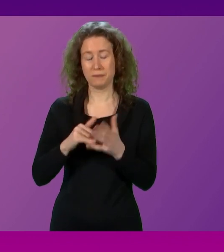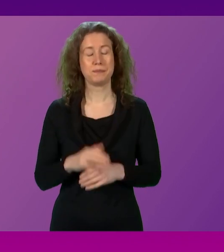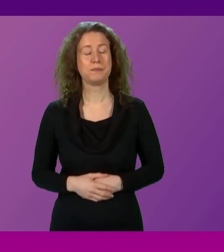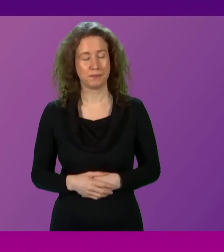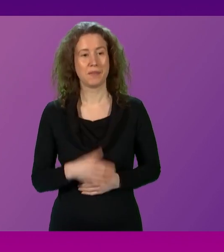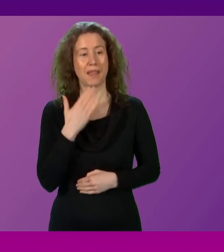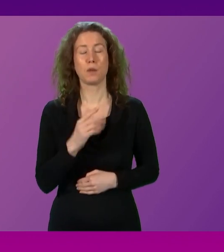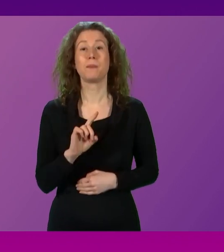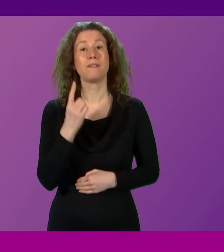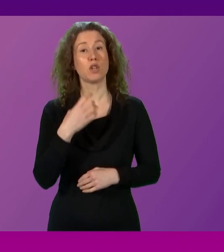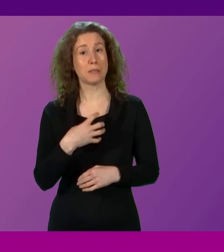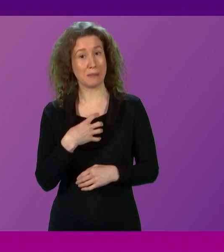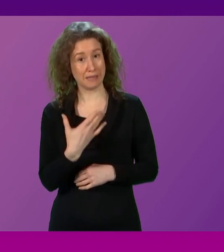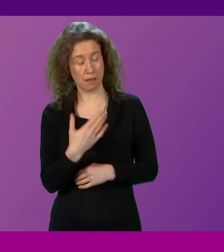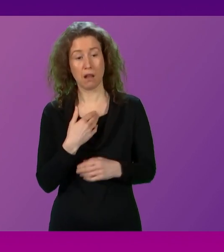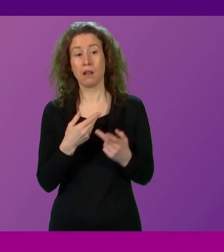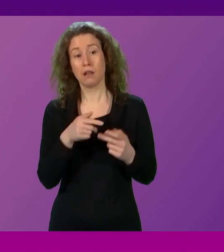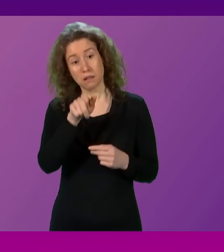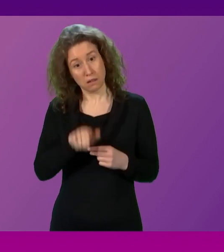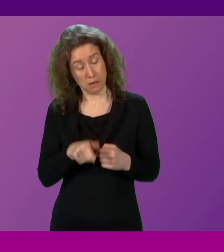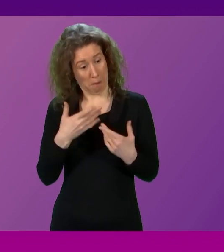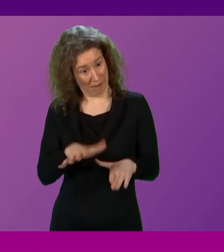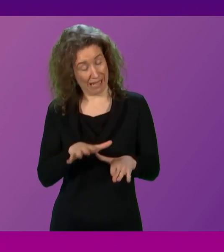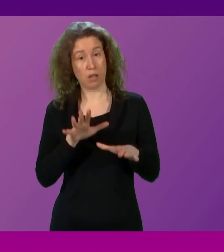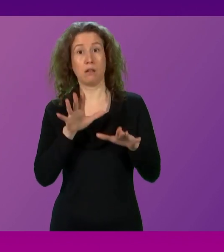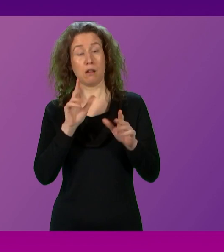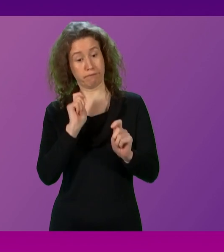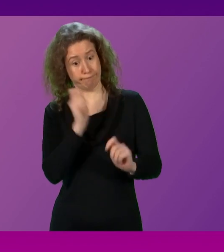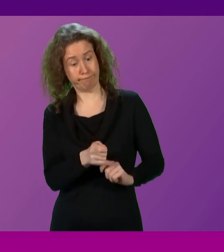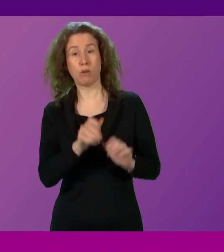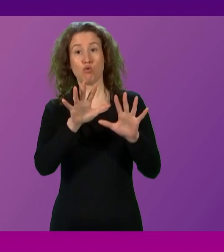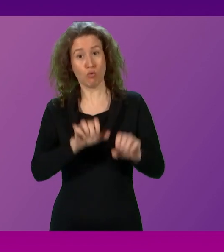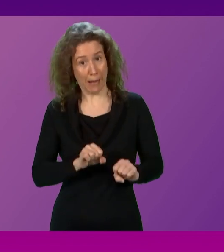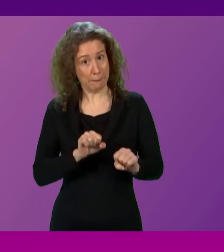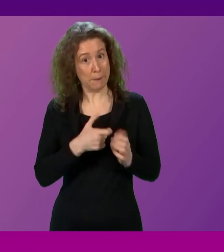Should a convicted rapist ever serve time in a women’s prison?